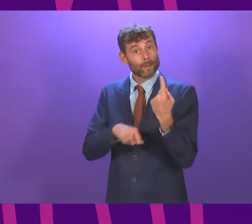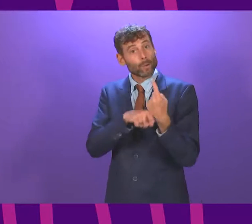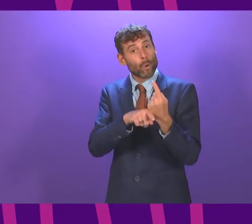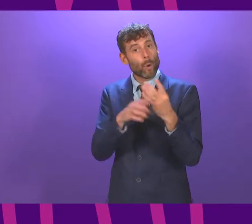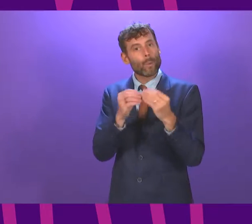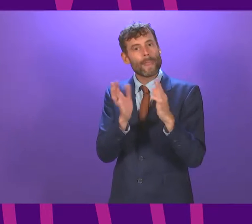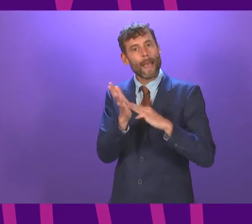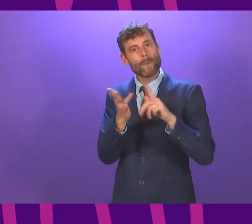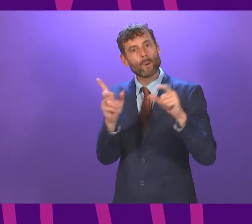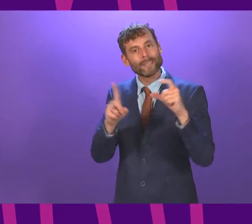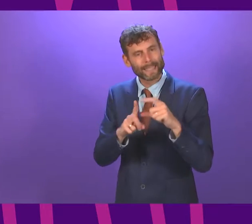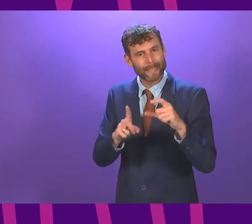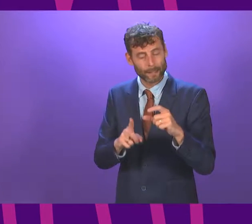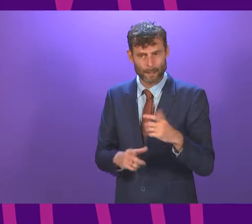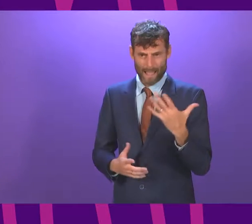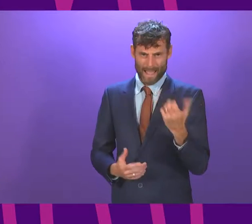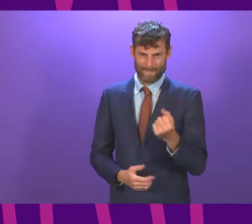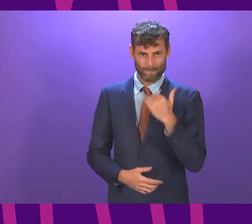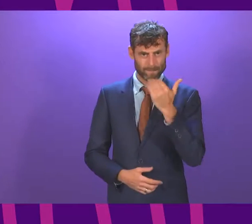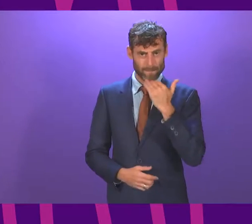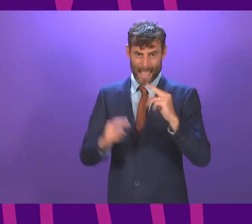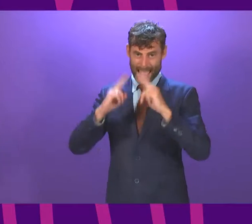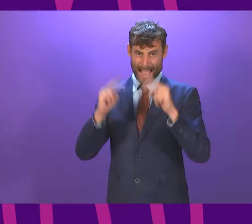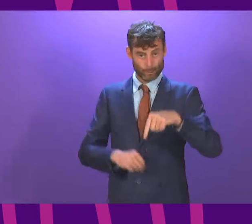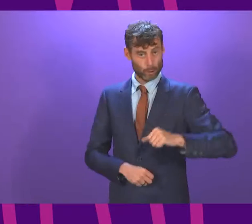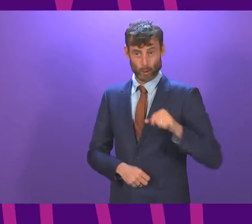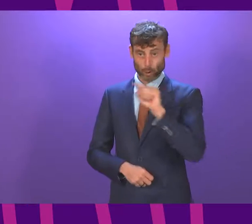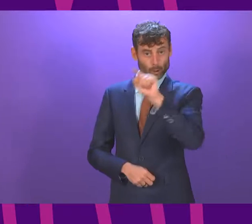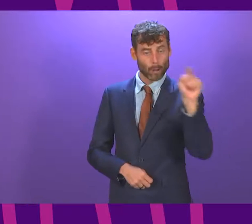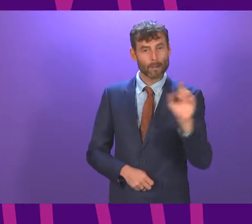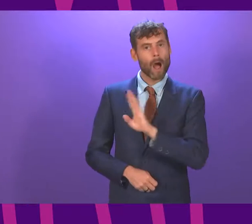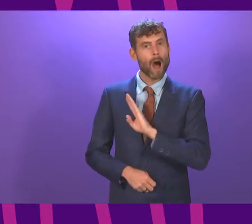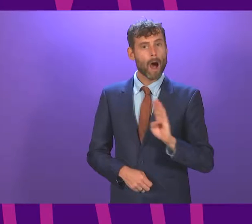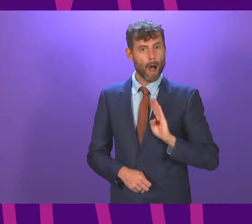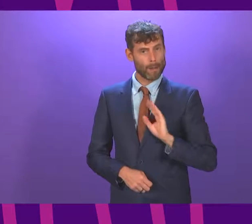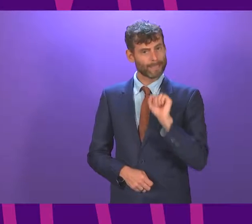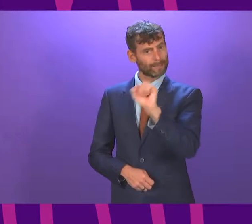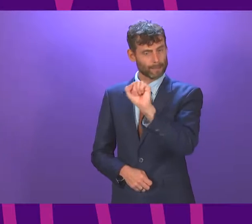potential use of vacant armed forces housing in Scotland for refugees from Afghanistan?